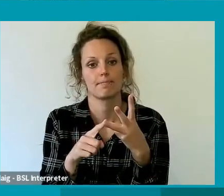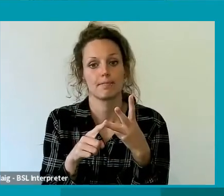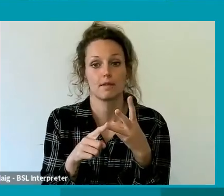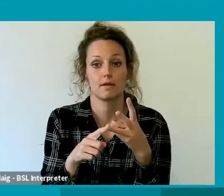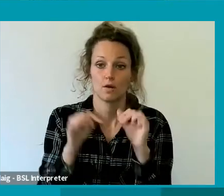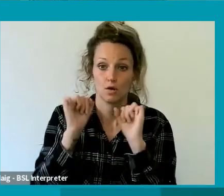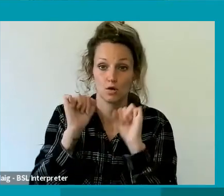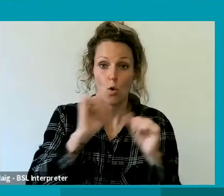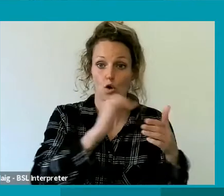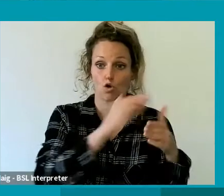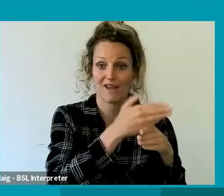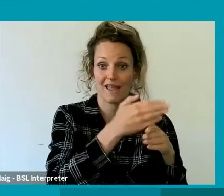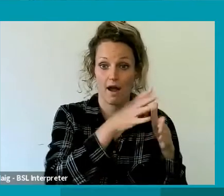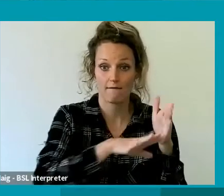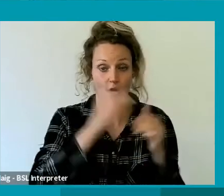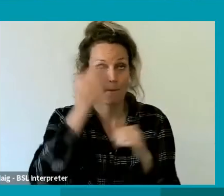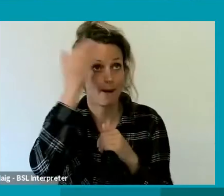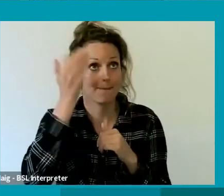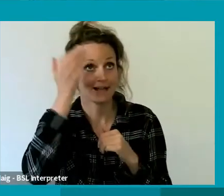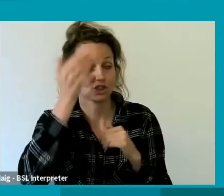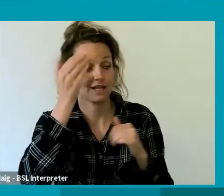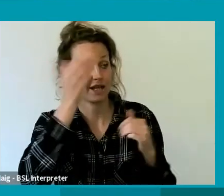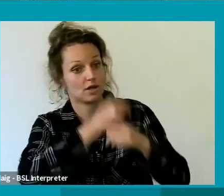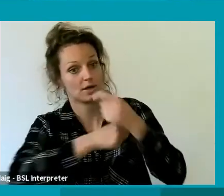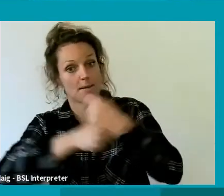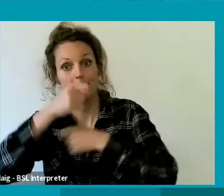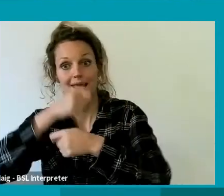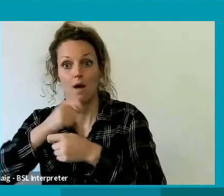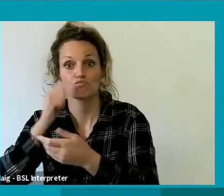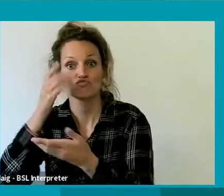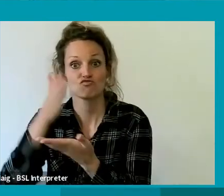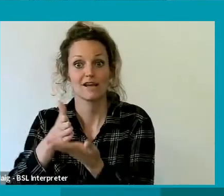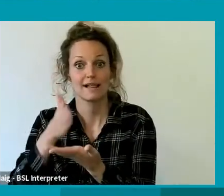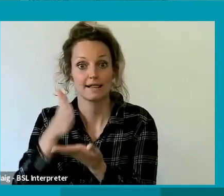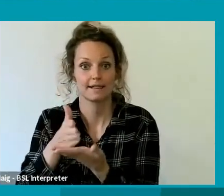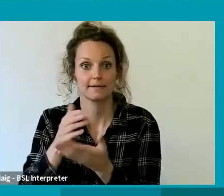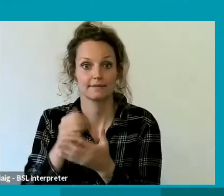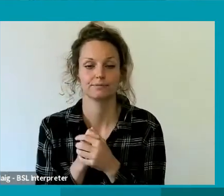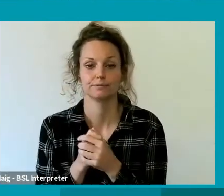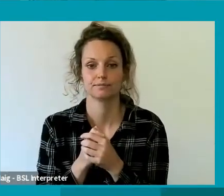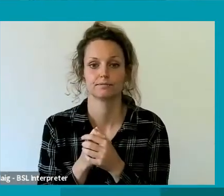the imagination to actualization possibility into probability and